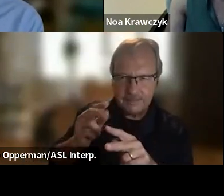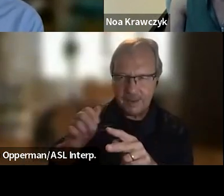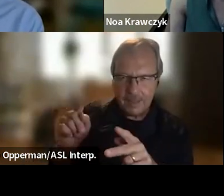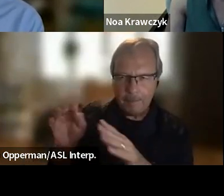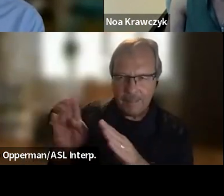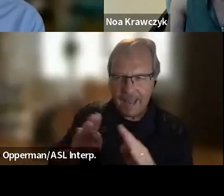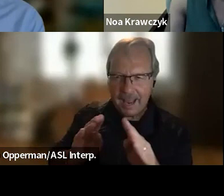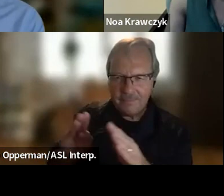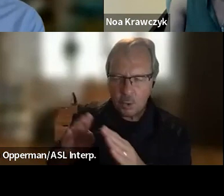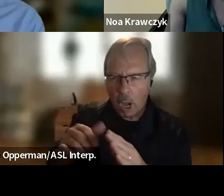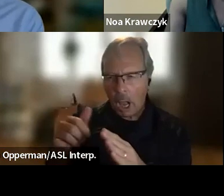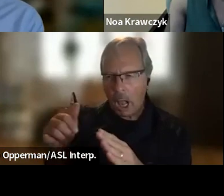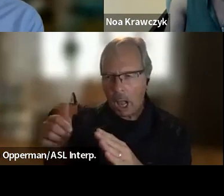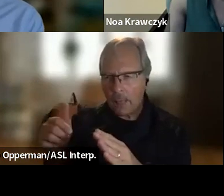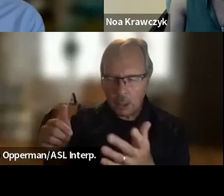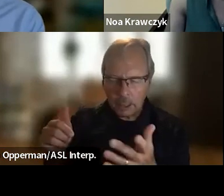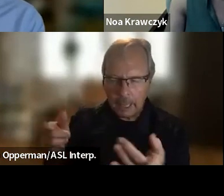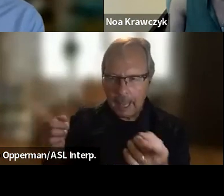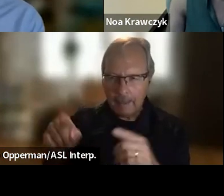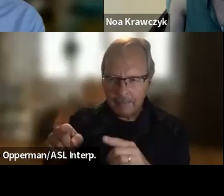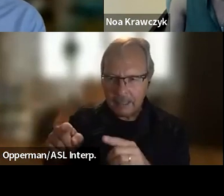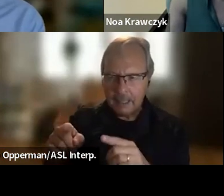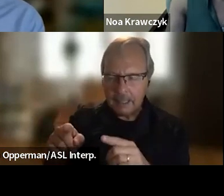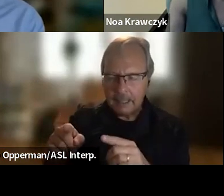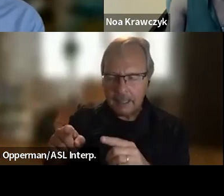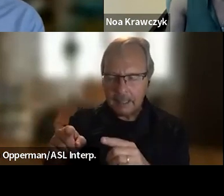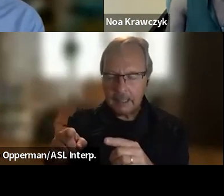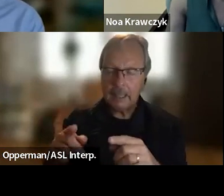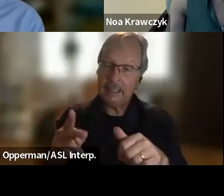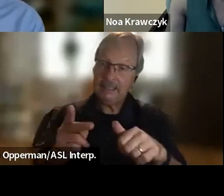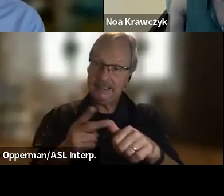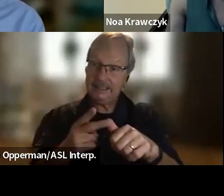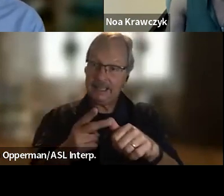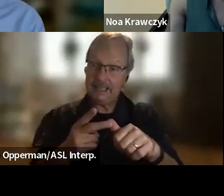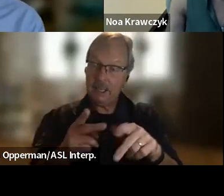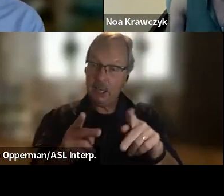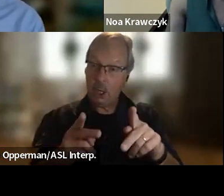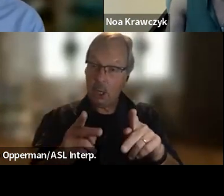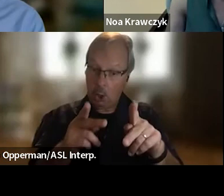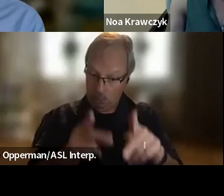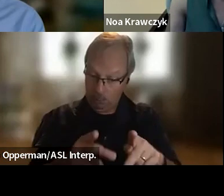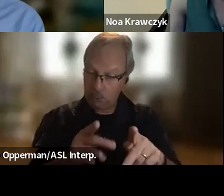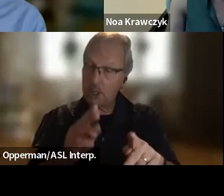or otherwise dramatic is happening. Secondly, when the person gets booked, many jails have questions